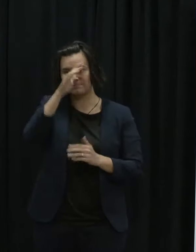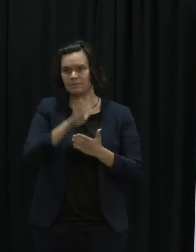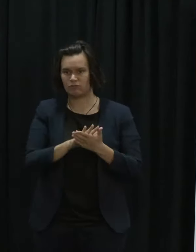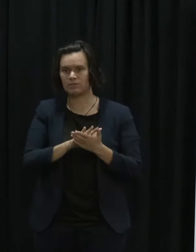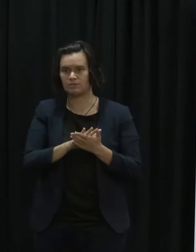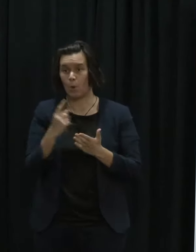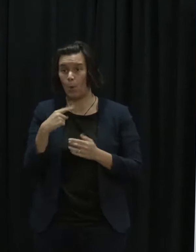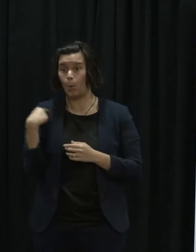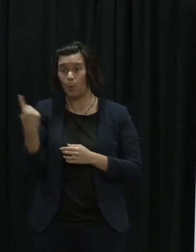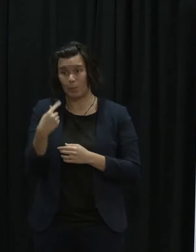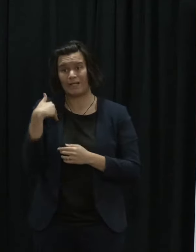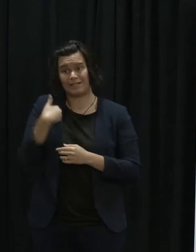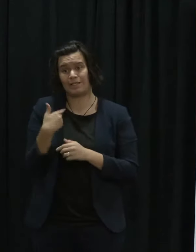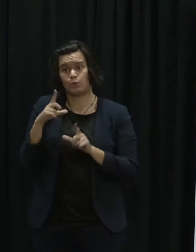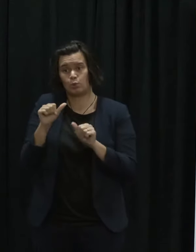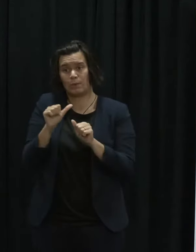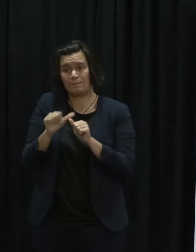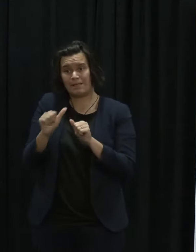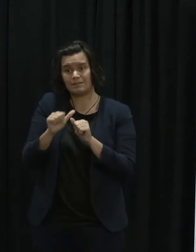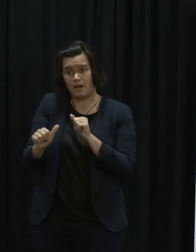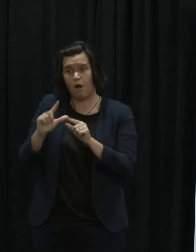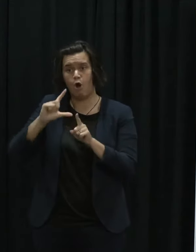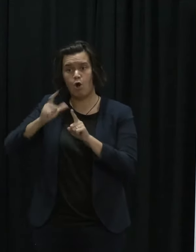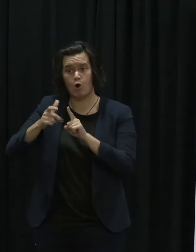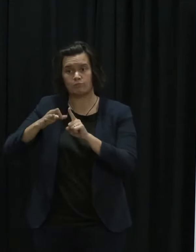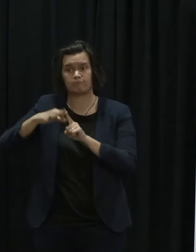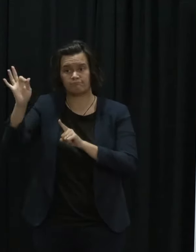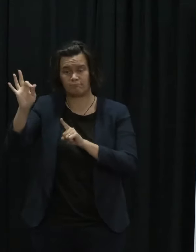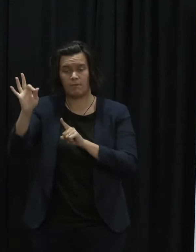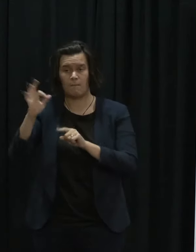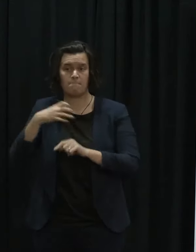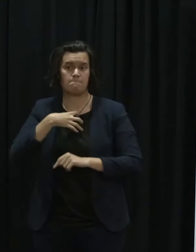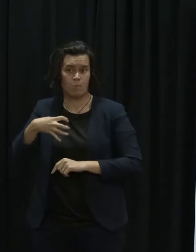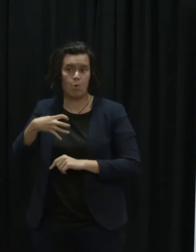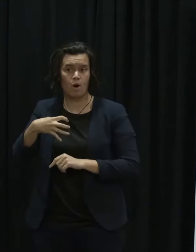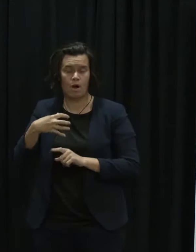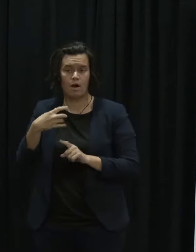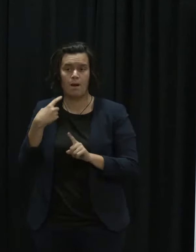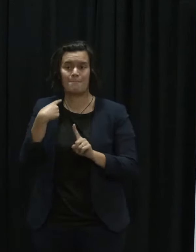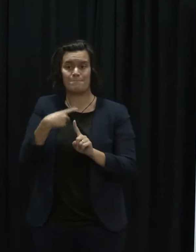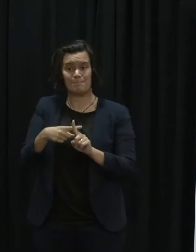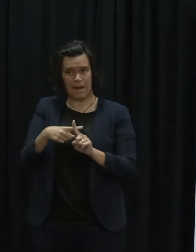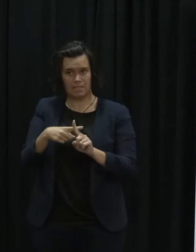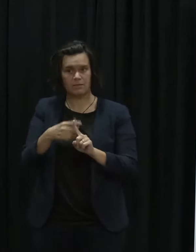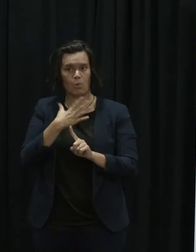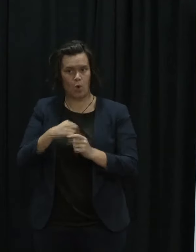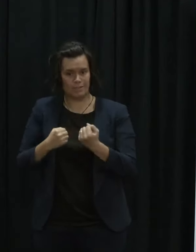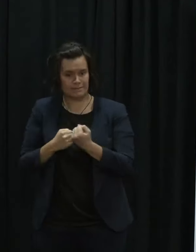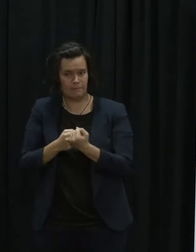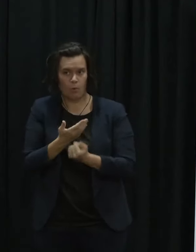be individuals who have experienced poor practice, and